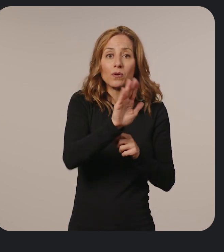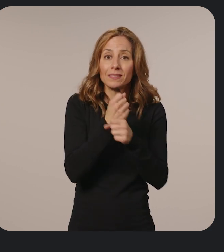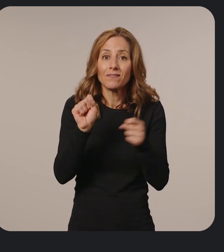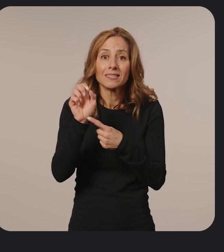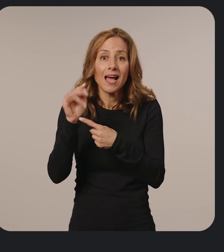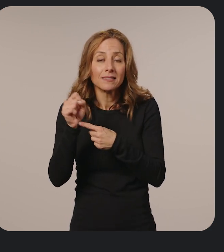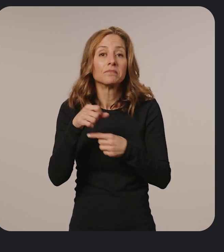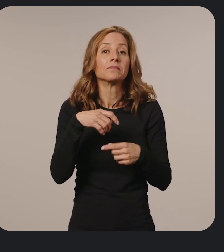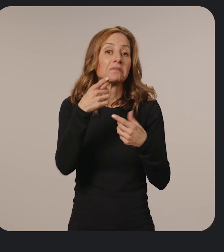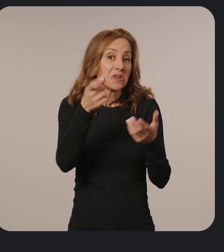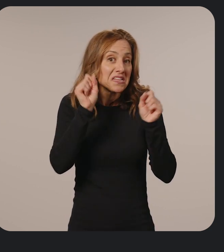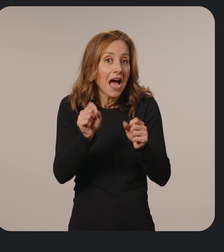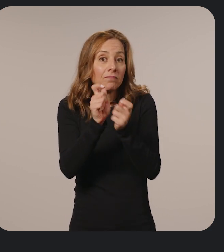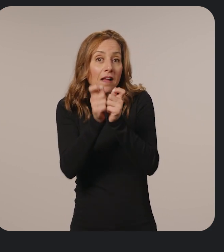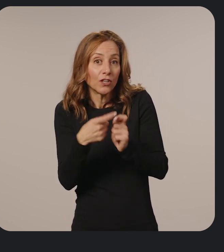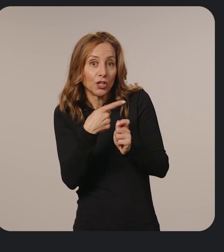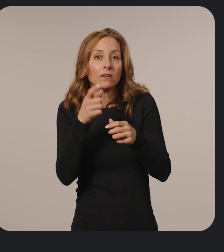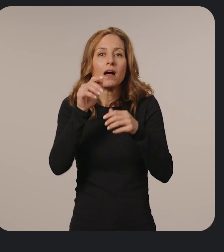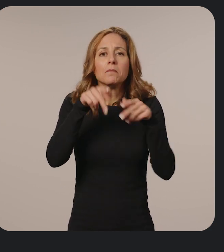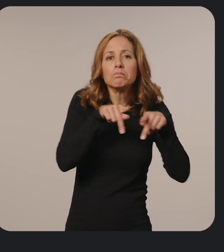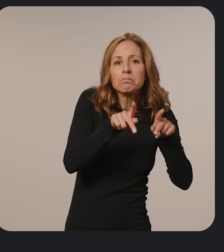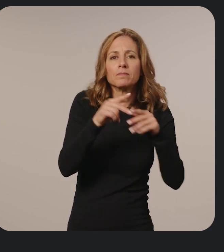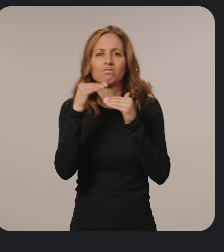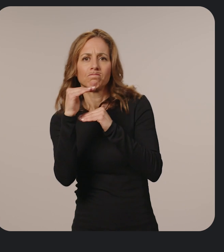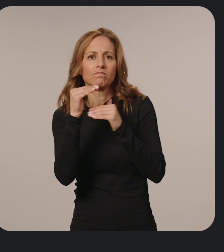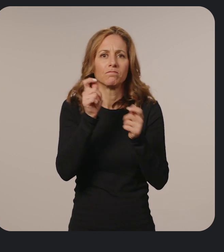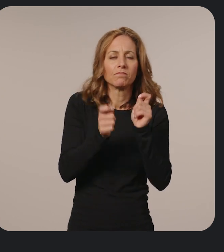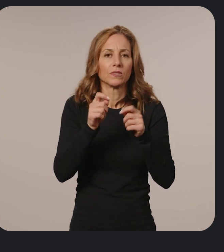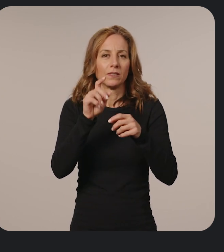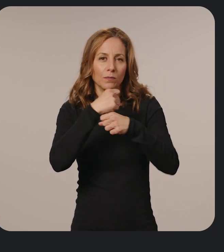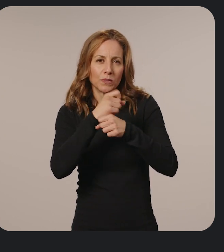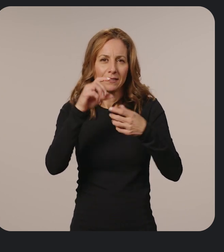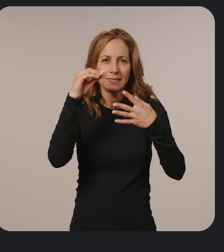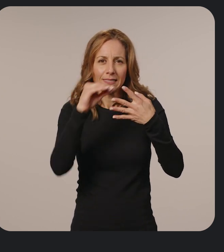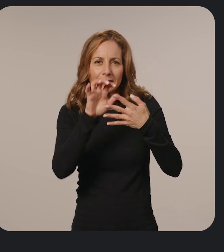or how restrictive the model is in producing text along different axes. And you can choose the settings that